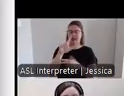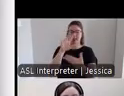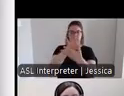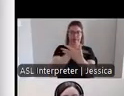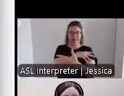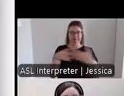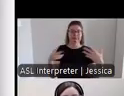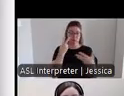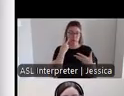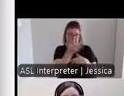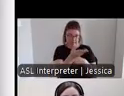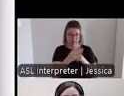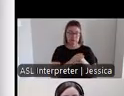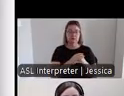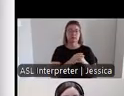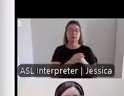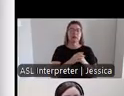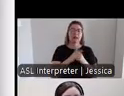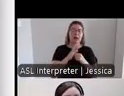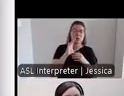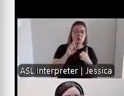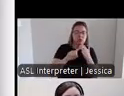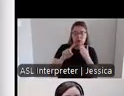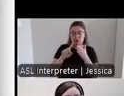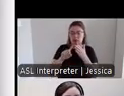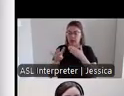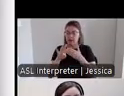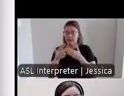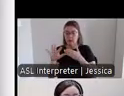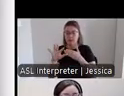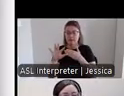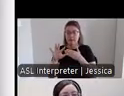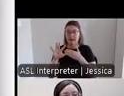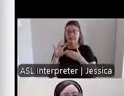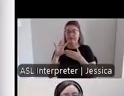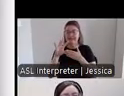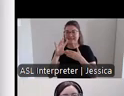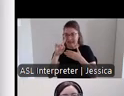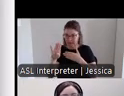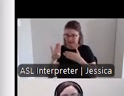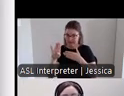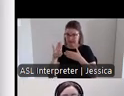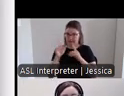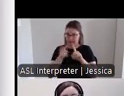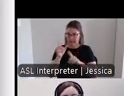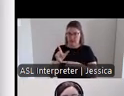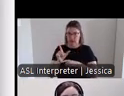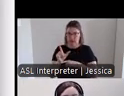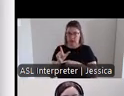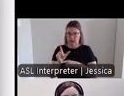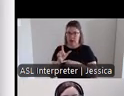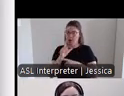and consisted of spot-checking the library’s 45 video databases, rather than a comprehensive investigation.